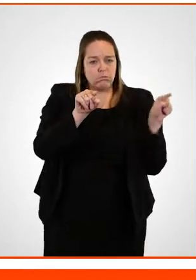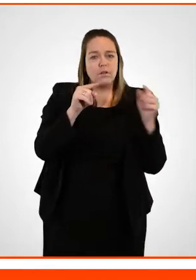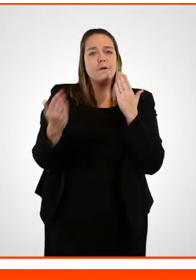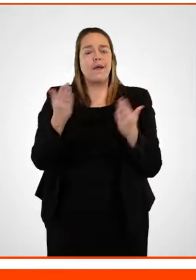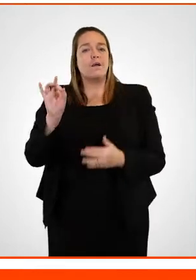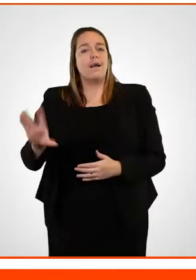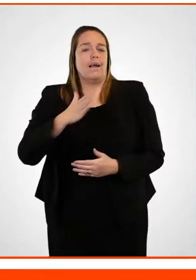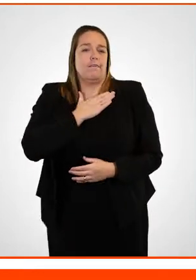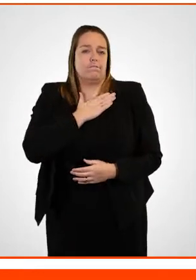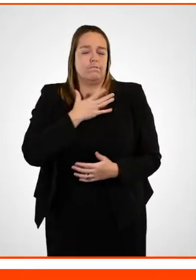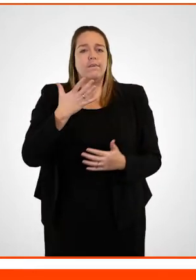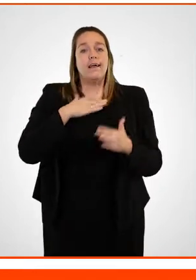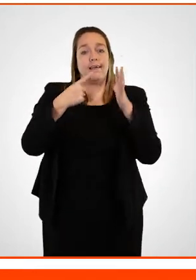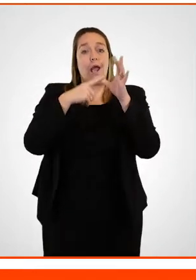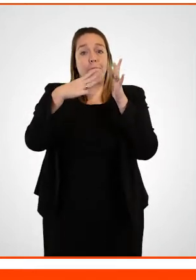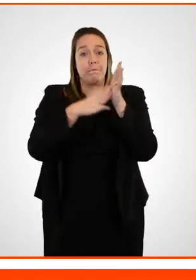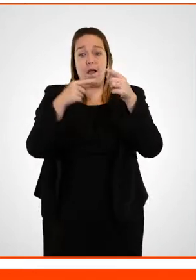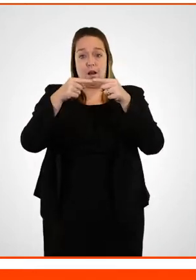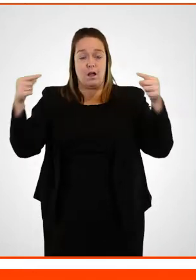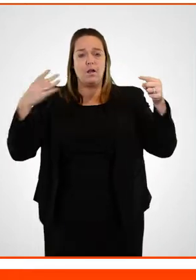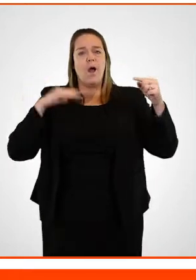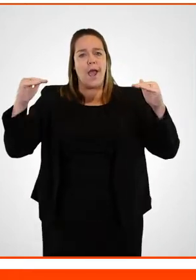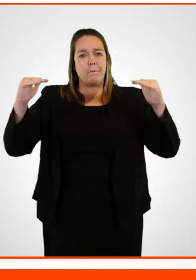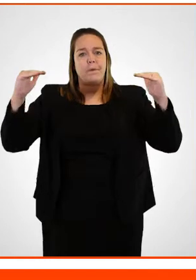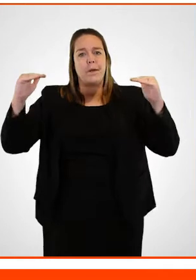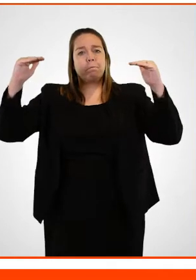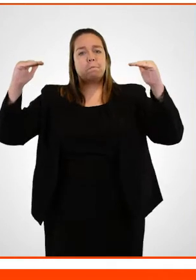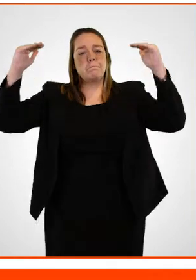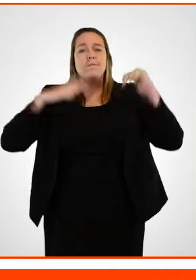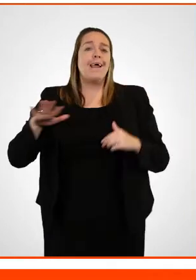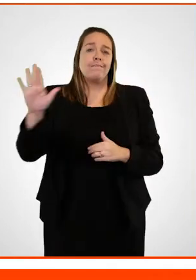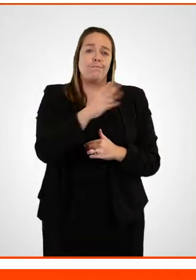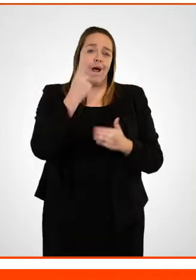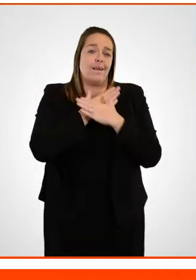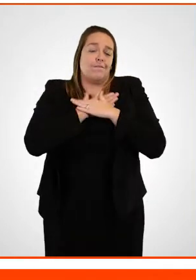What we want is that aim line to keep going up because we all love success and